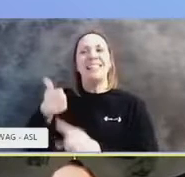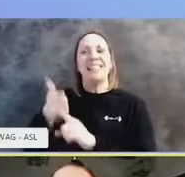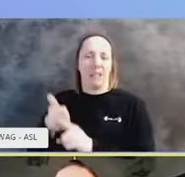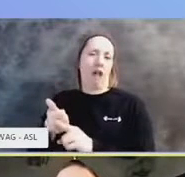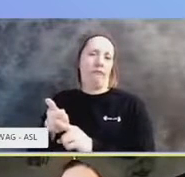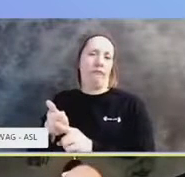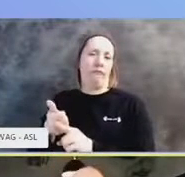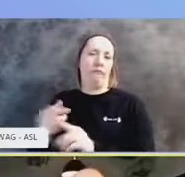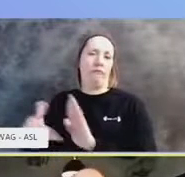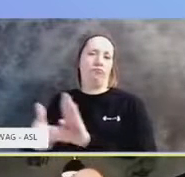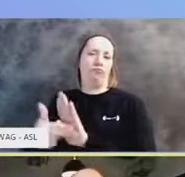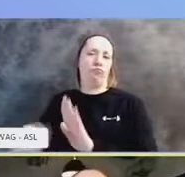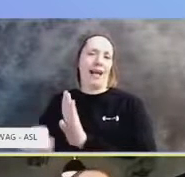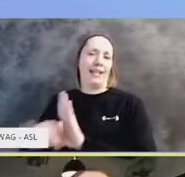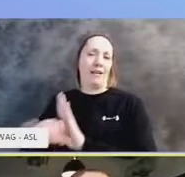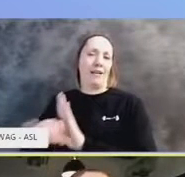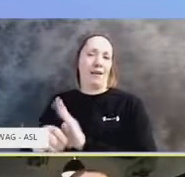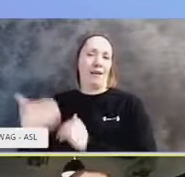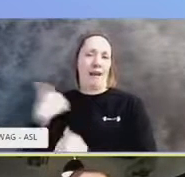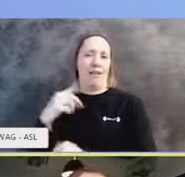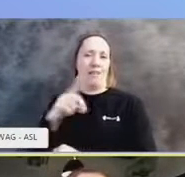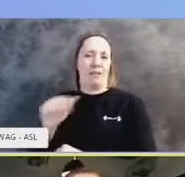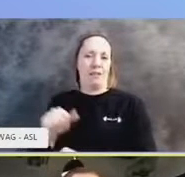working age adults in the united states have a